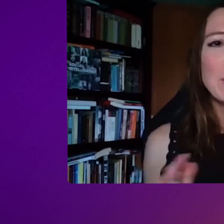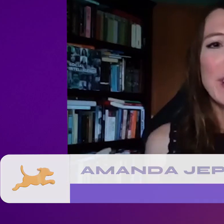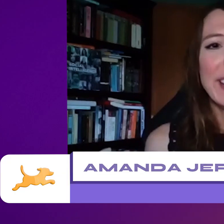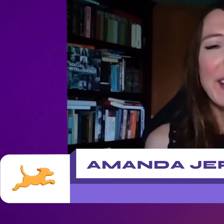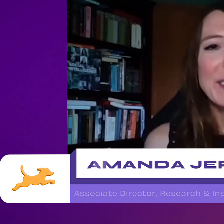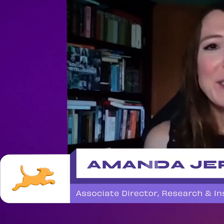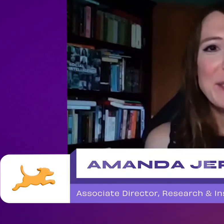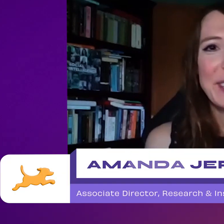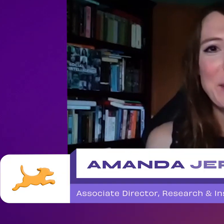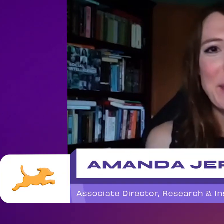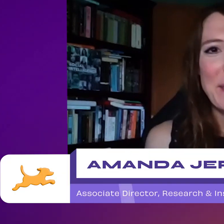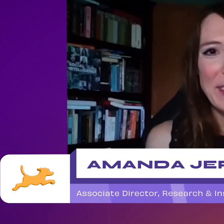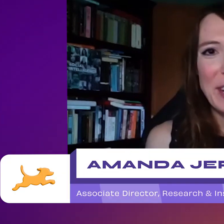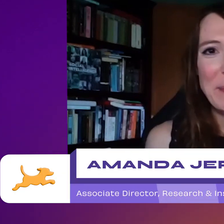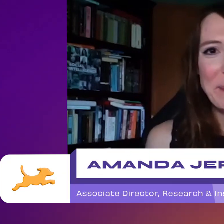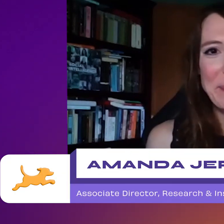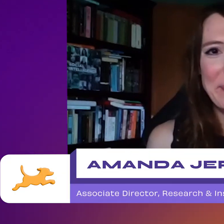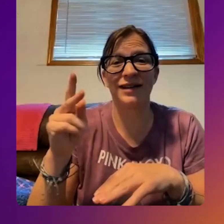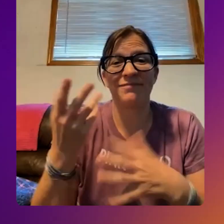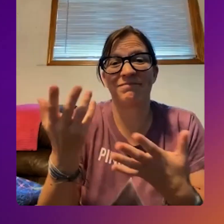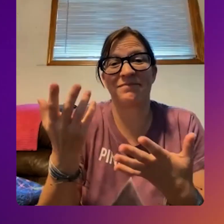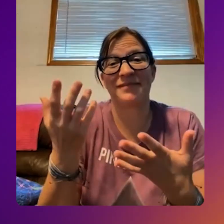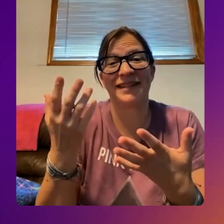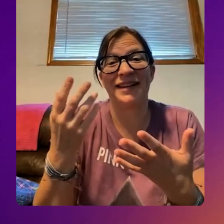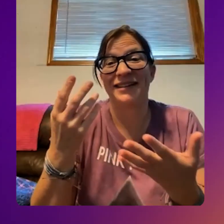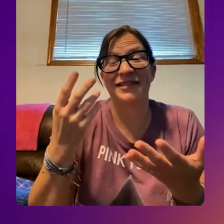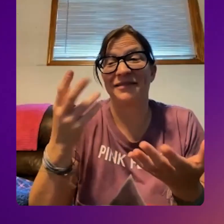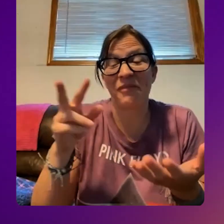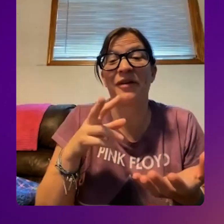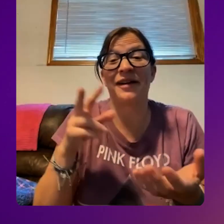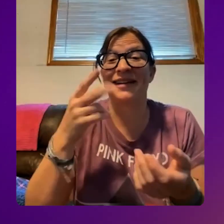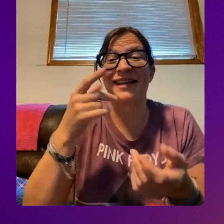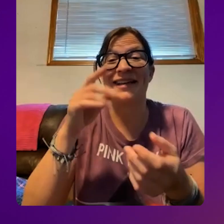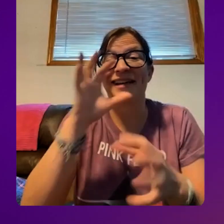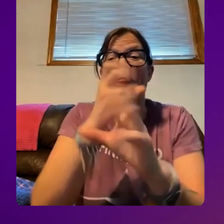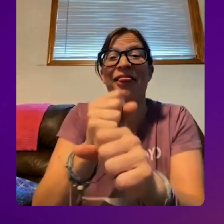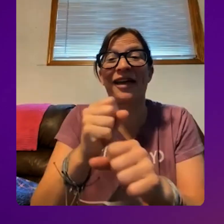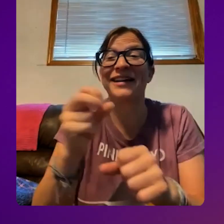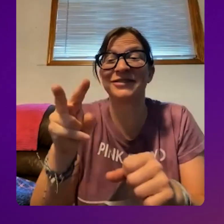So Jenn, how did you hear about the Fetch app? I saw it come up on Facebook and I was interested in it.